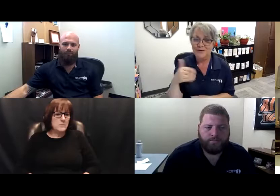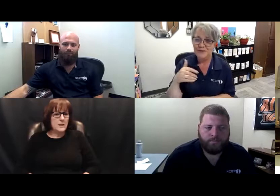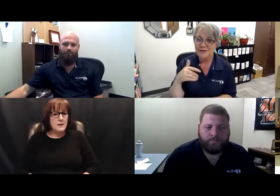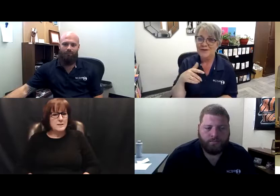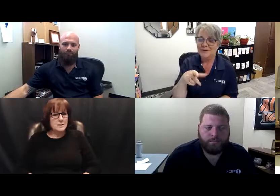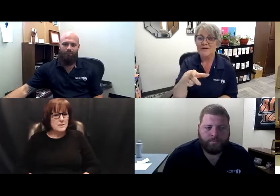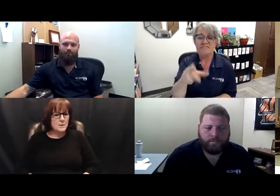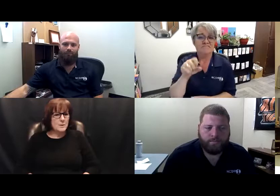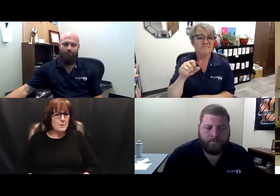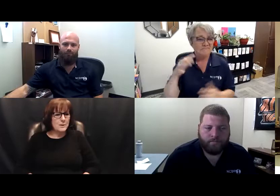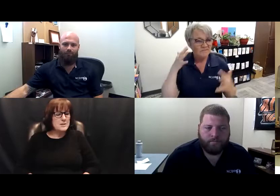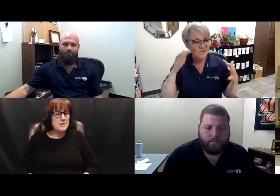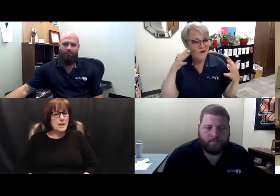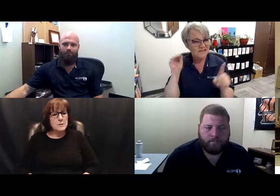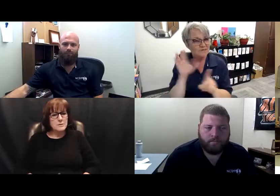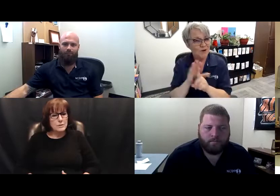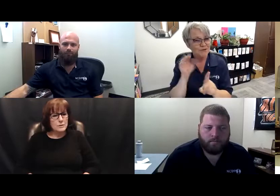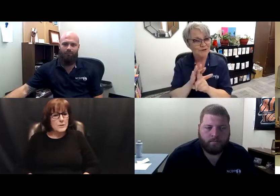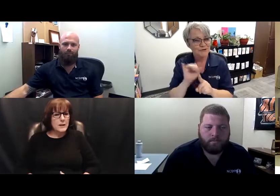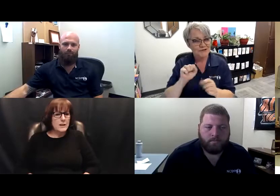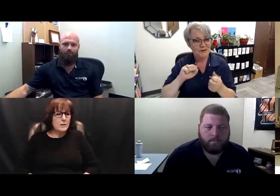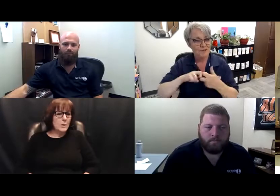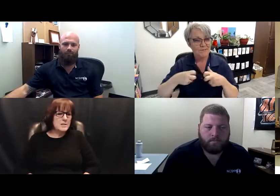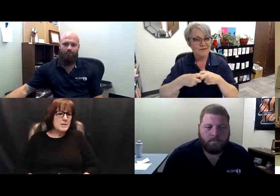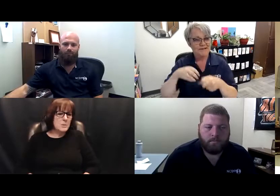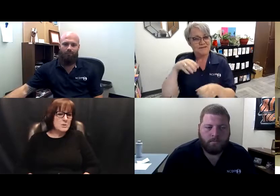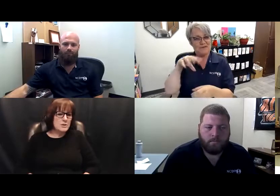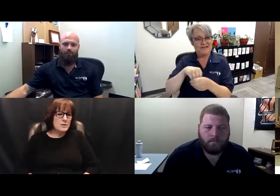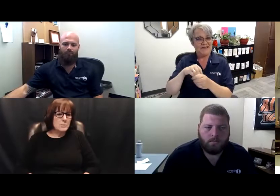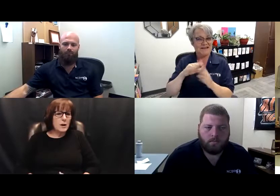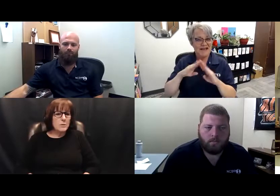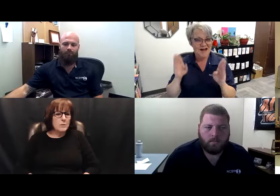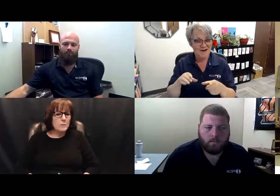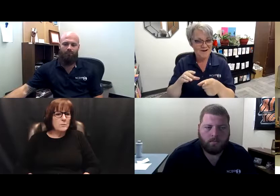and so yes it can be difficult noise exposure is a problem